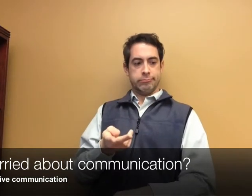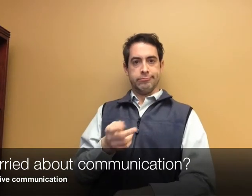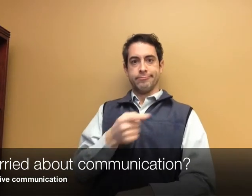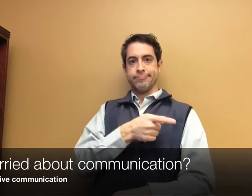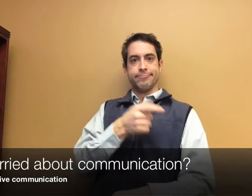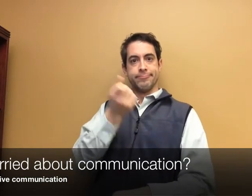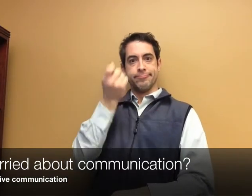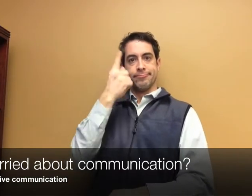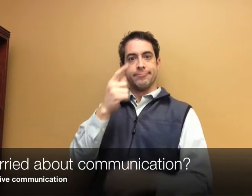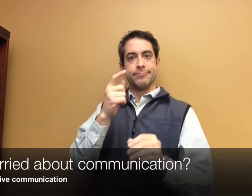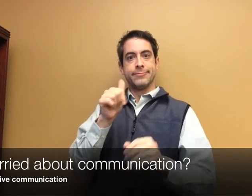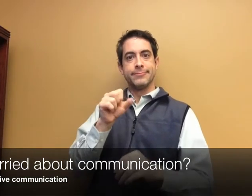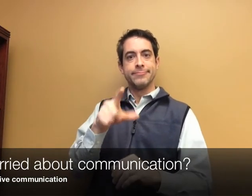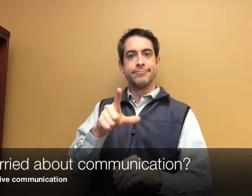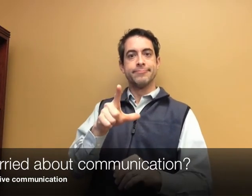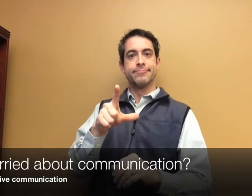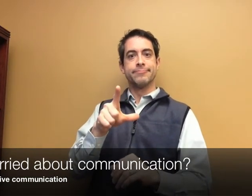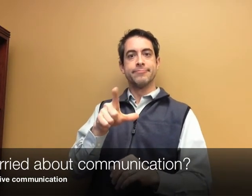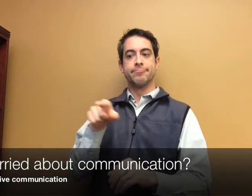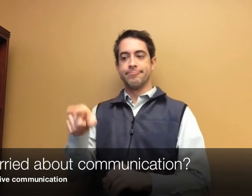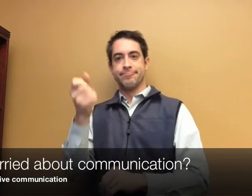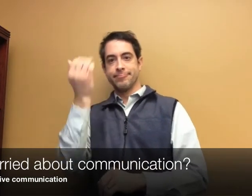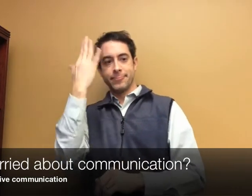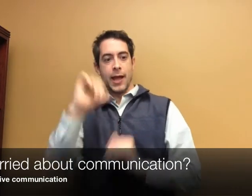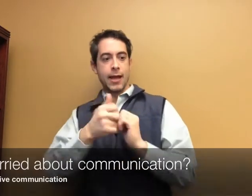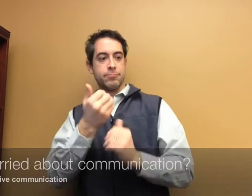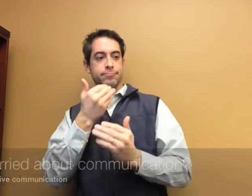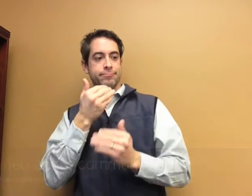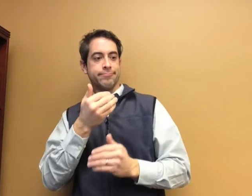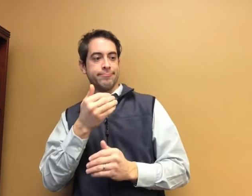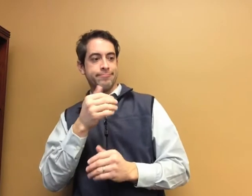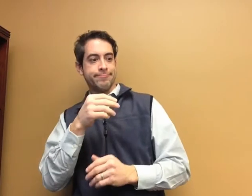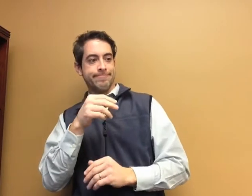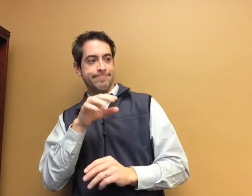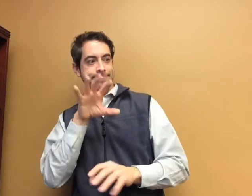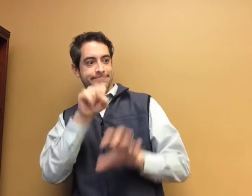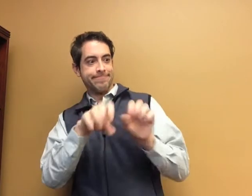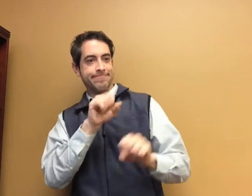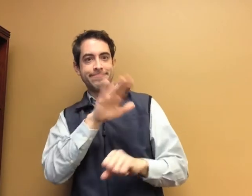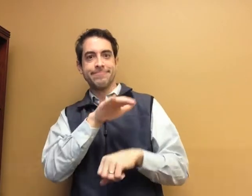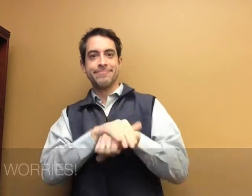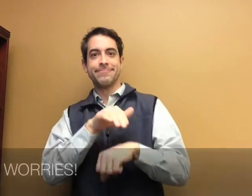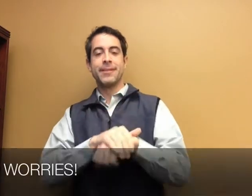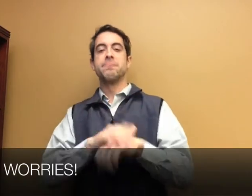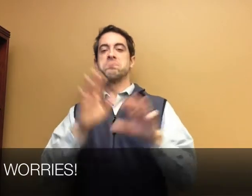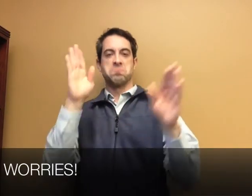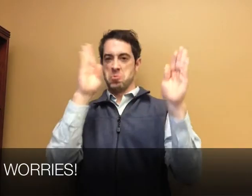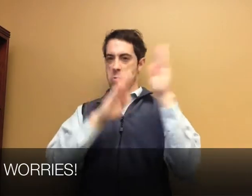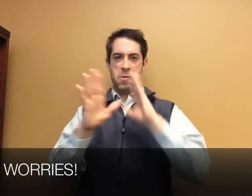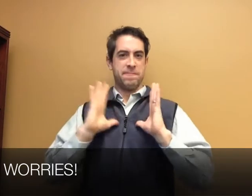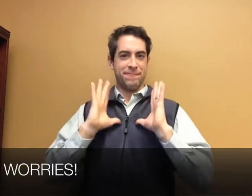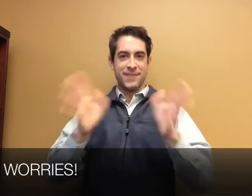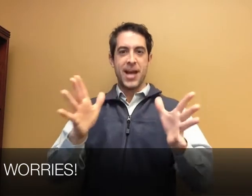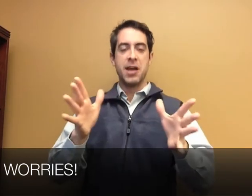can communicate effectively with each other, no worries, that problem is